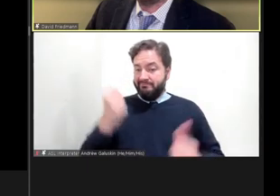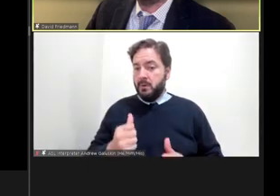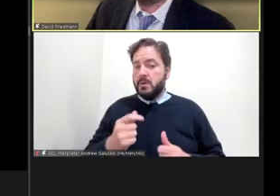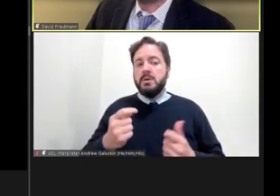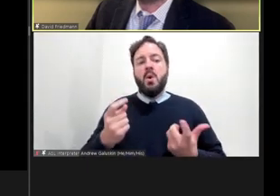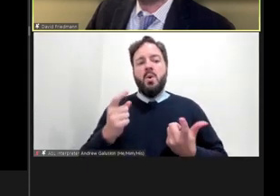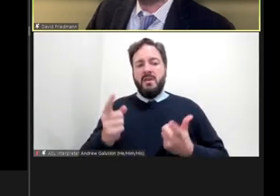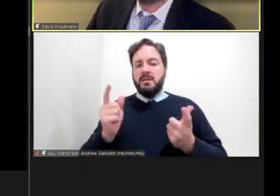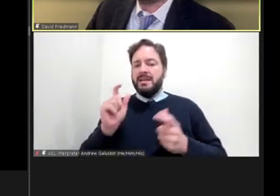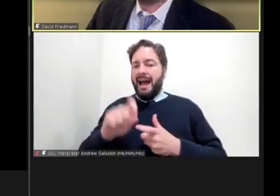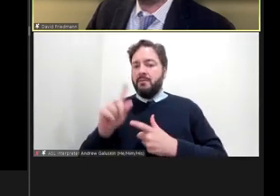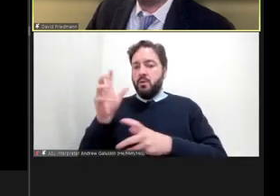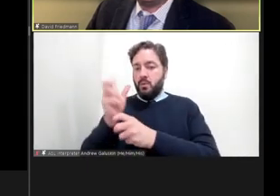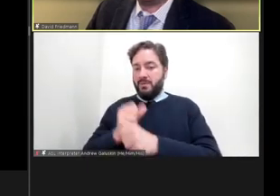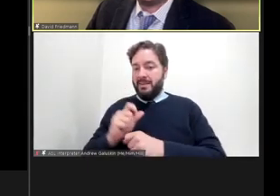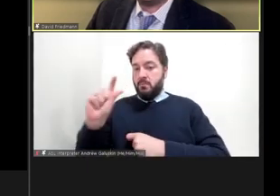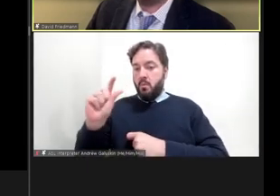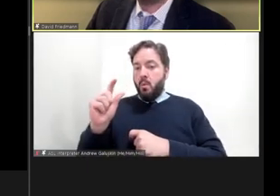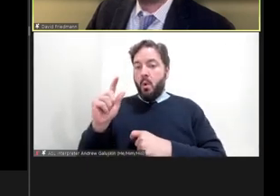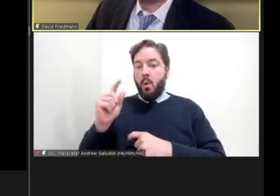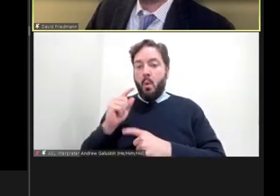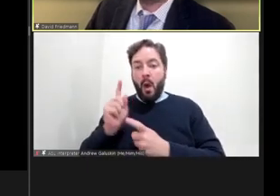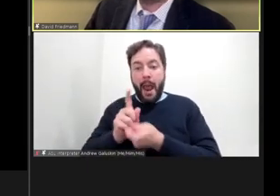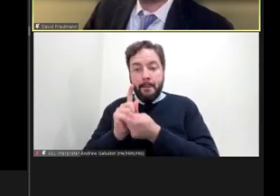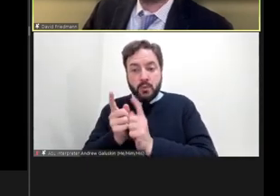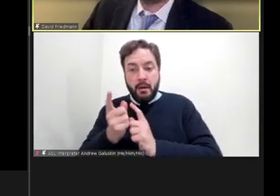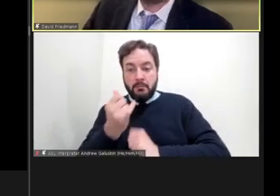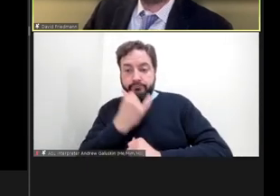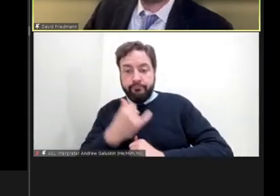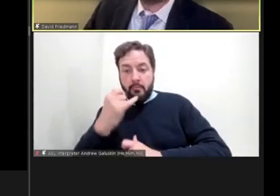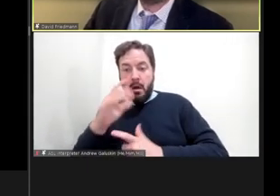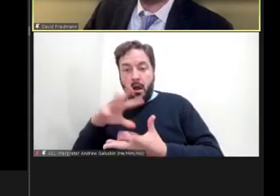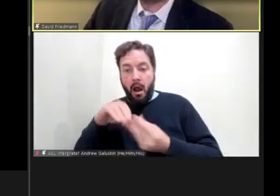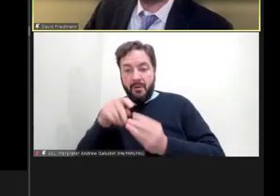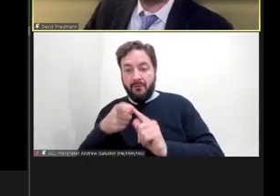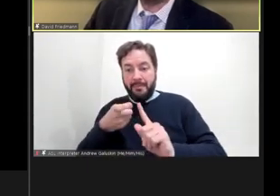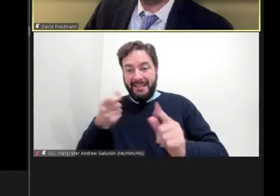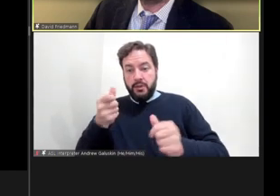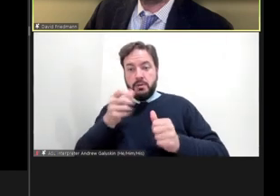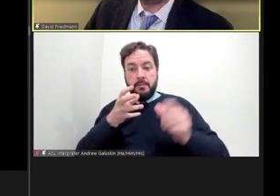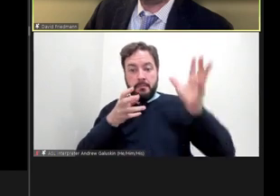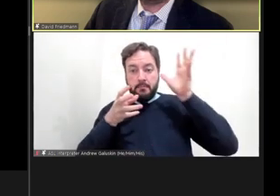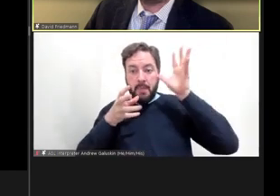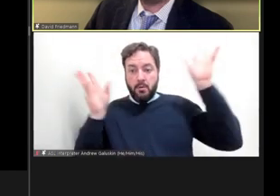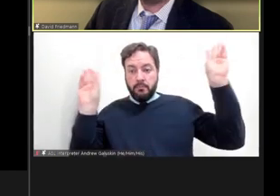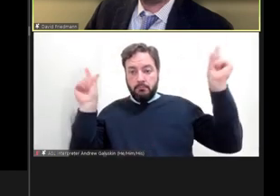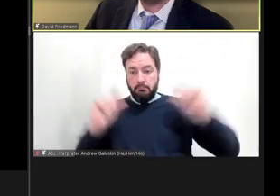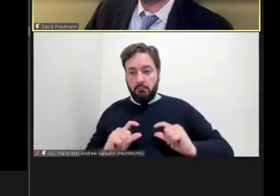receive a mutated copy from each parent. So if a child has two carrier parents,